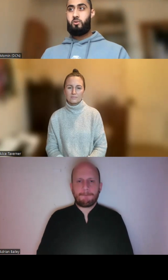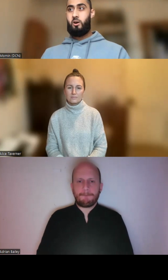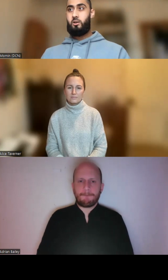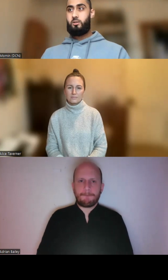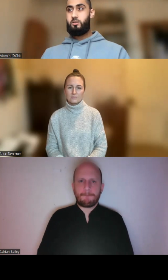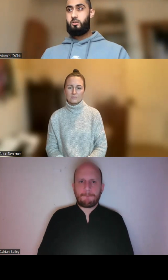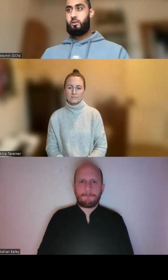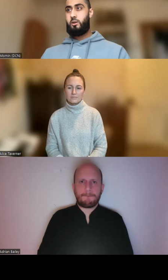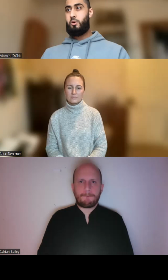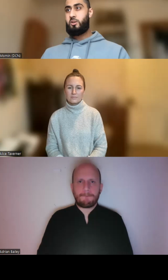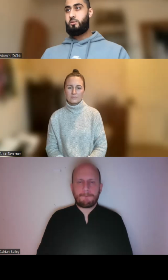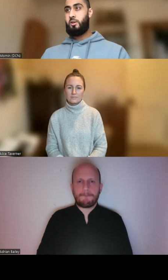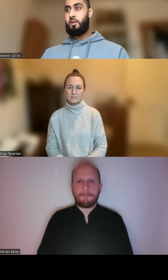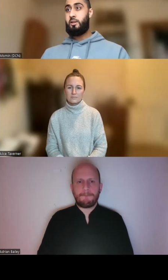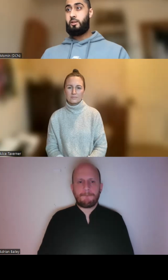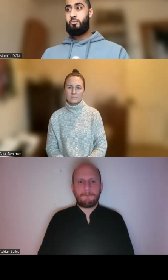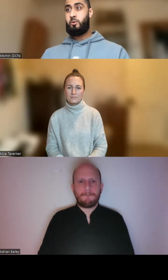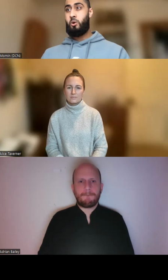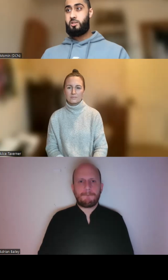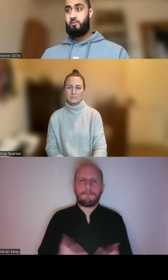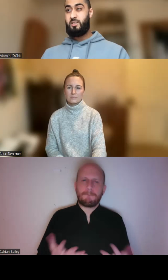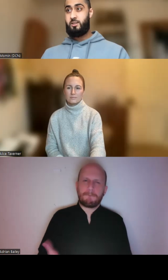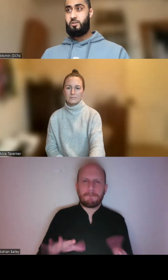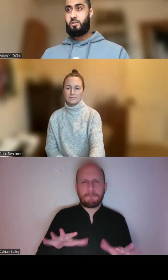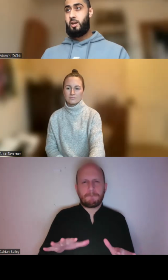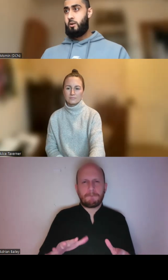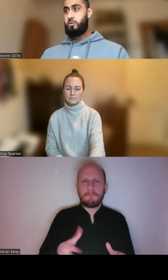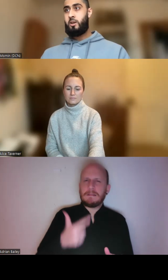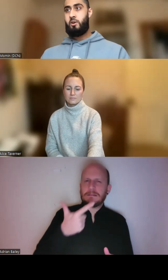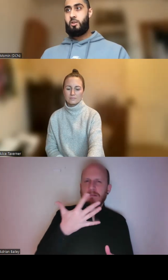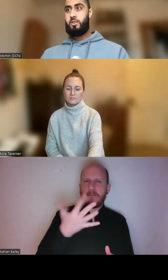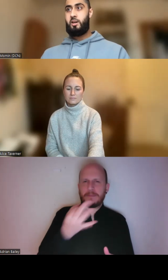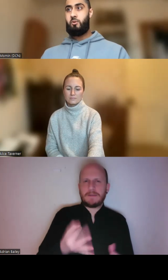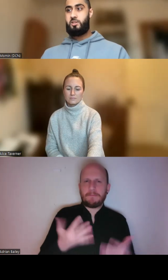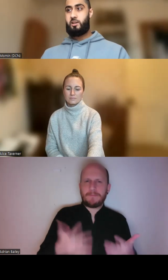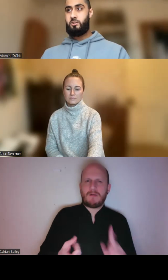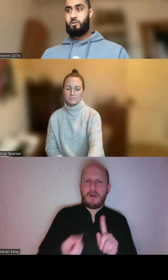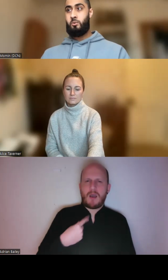We've got approximately three-quarters that have answered. We'll just give it another 30, 40 seconds or so.